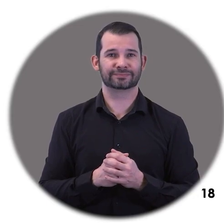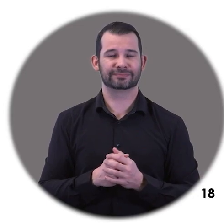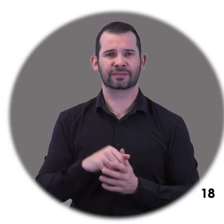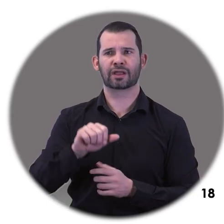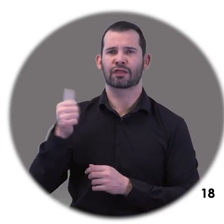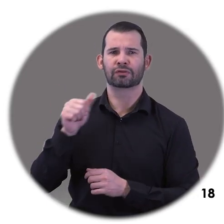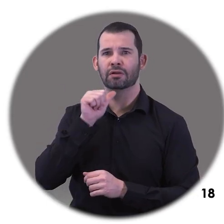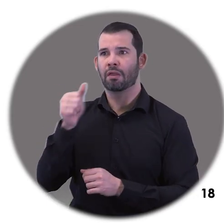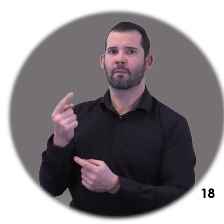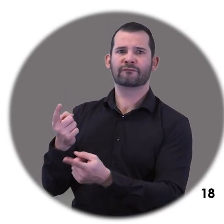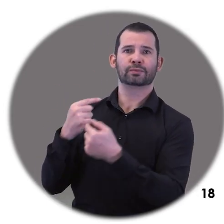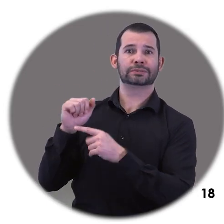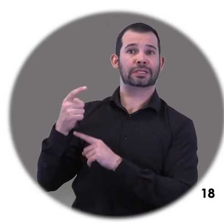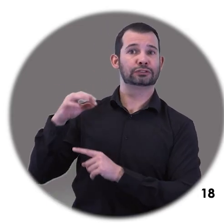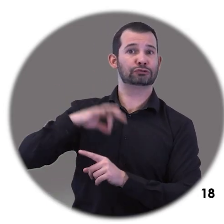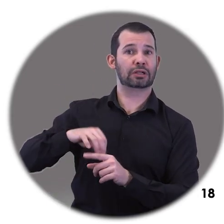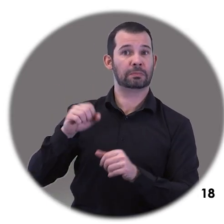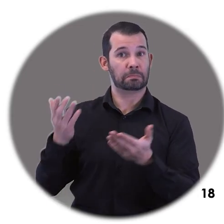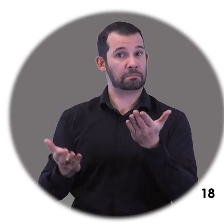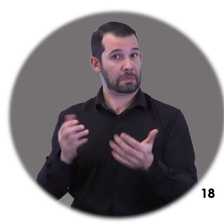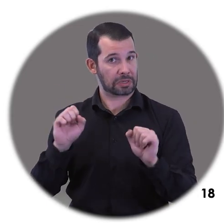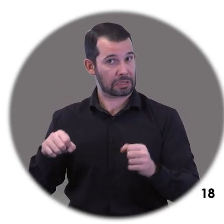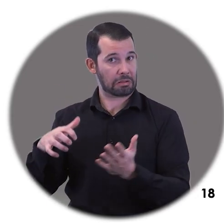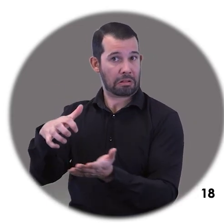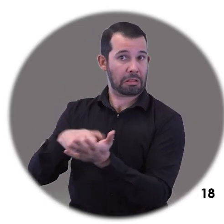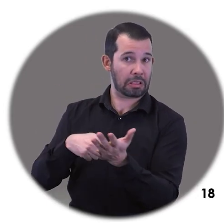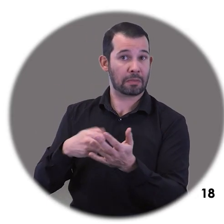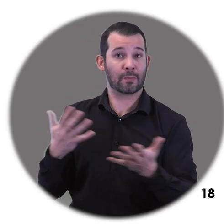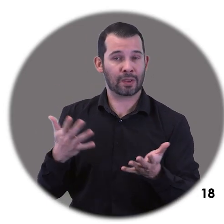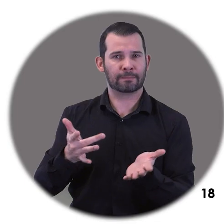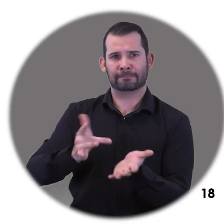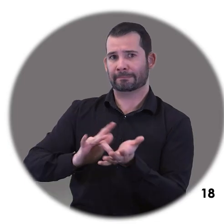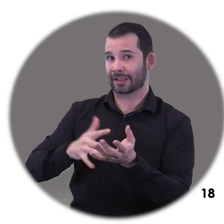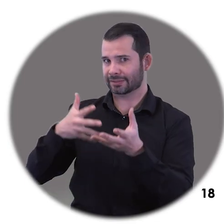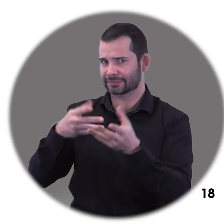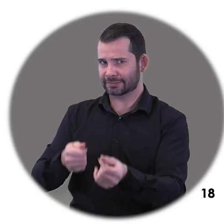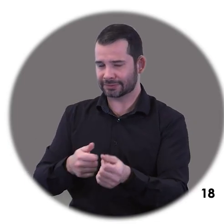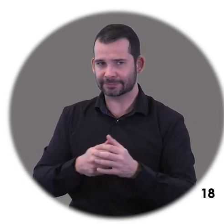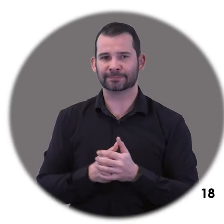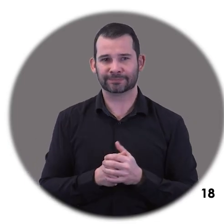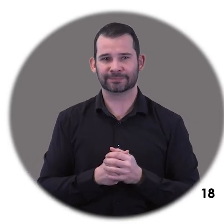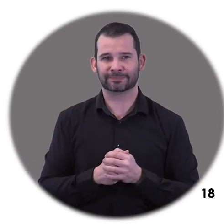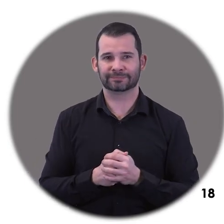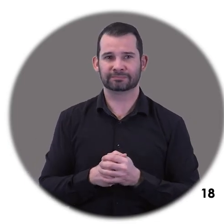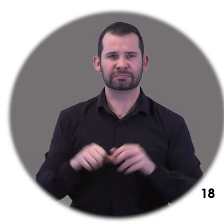Another non-refundable tax credit you may be able to claim are medical expenses.